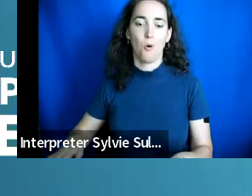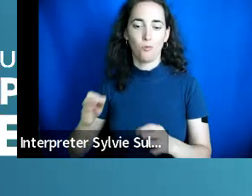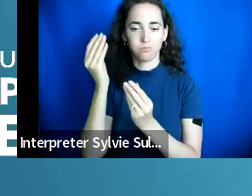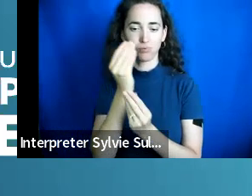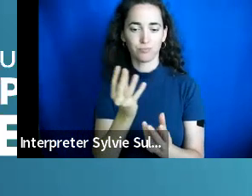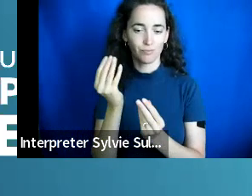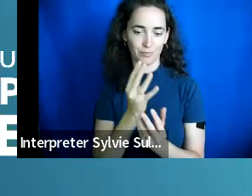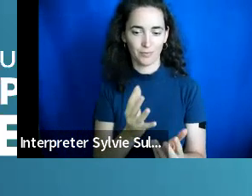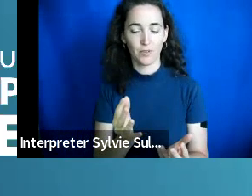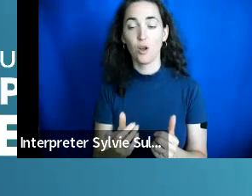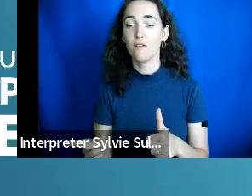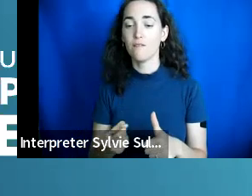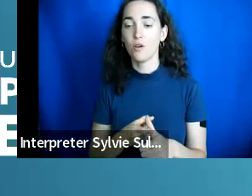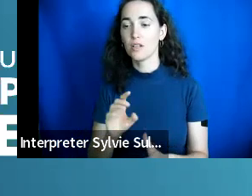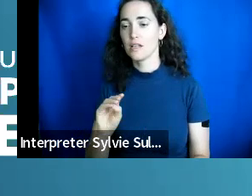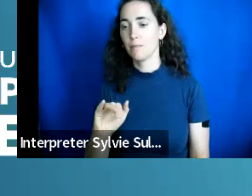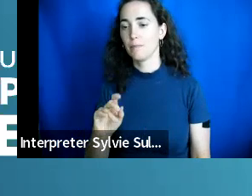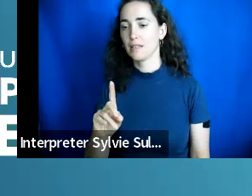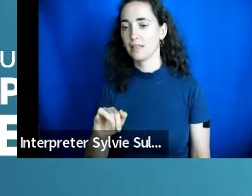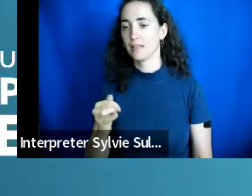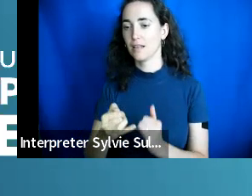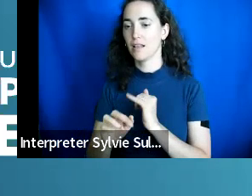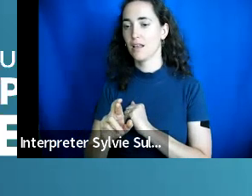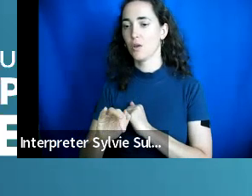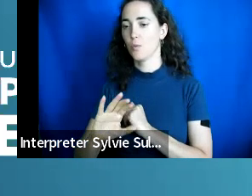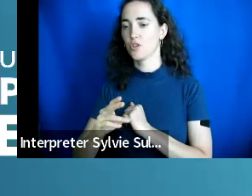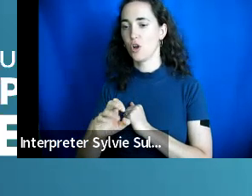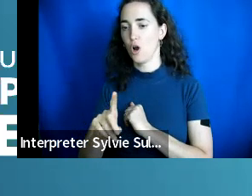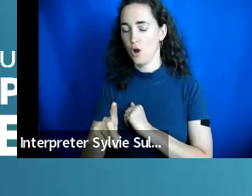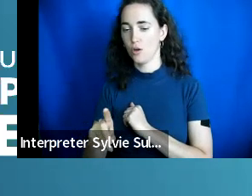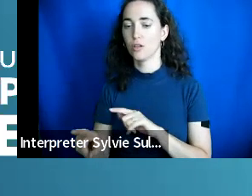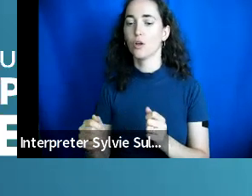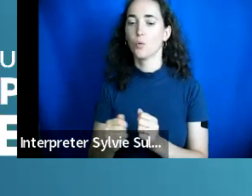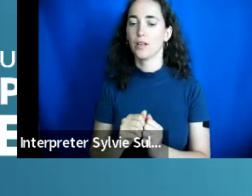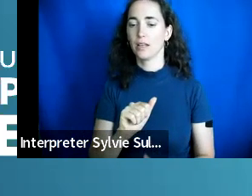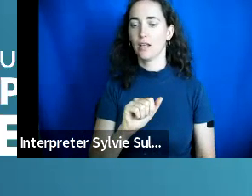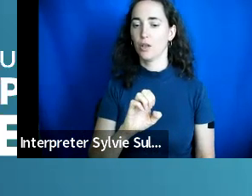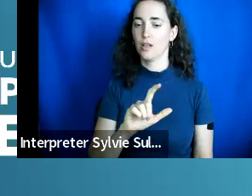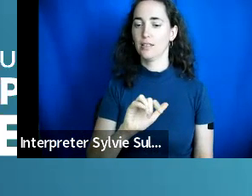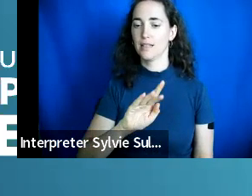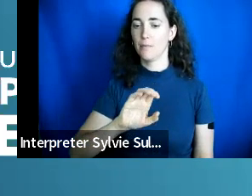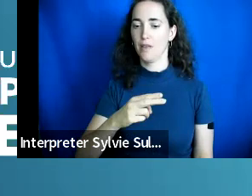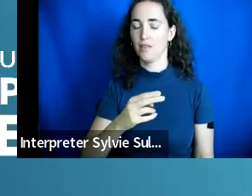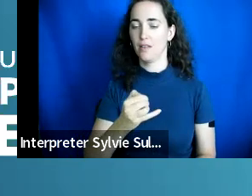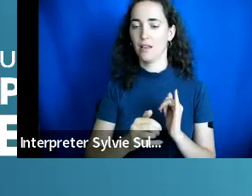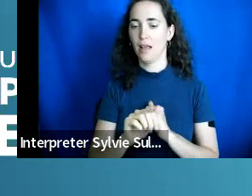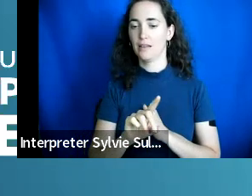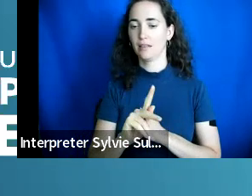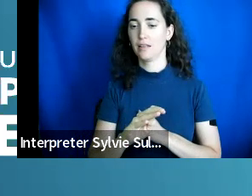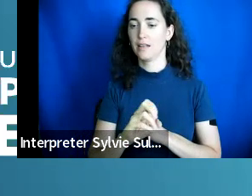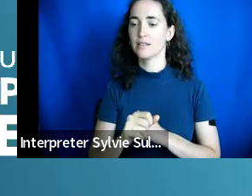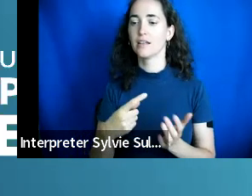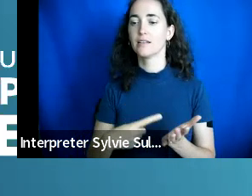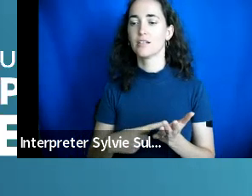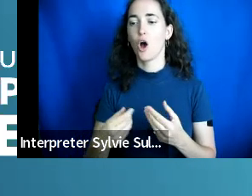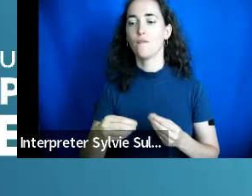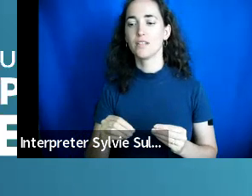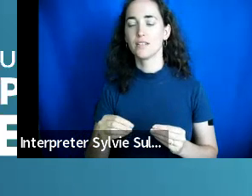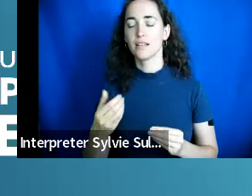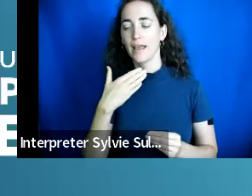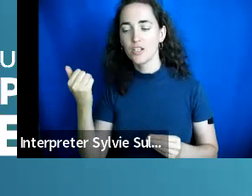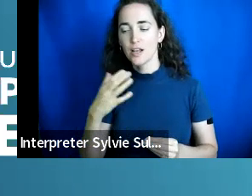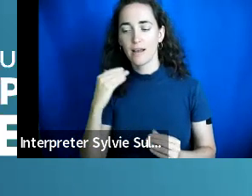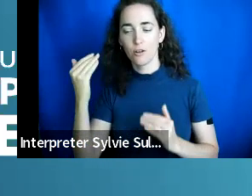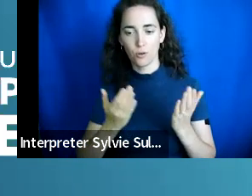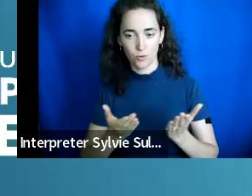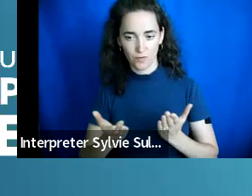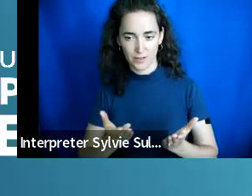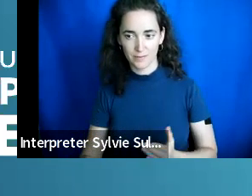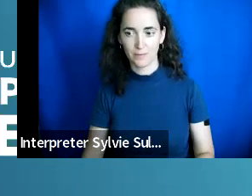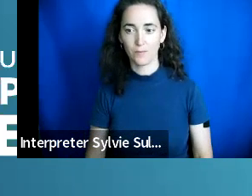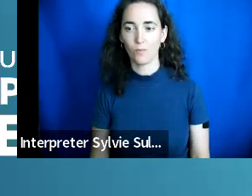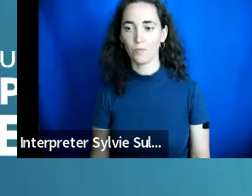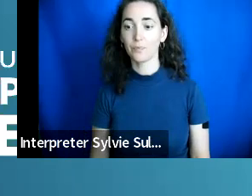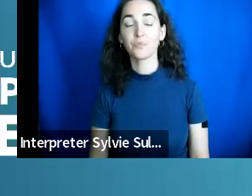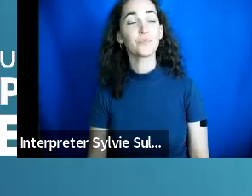So first up we have and then be re-shored who's accompanied by elizabeth Atkins, who's going to share about the office of aging and build, services, which I hope you all are having a